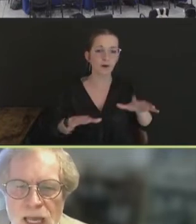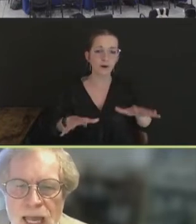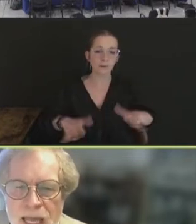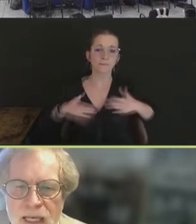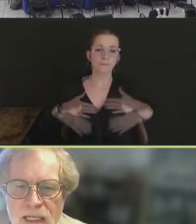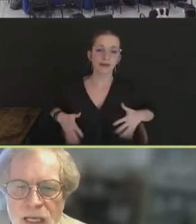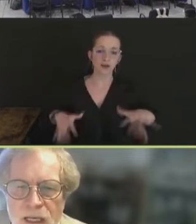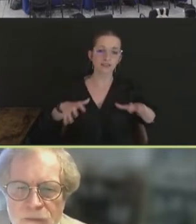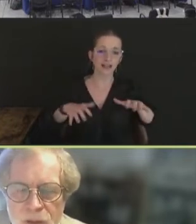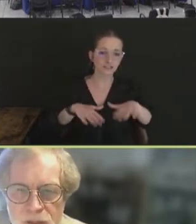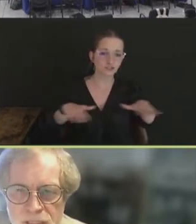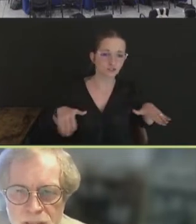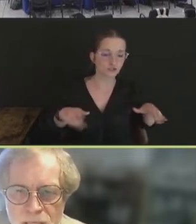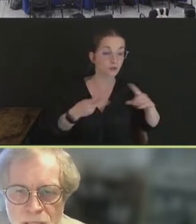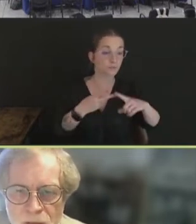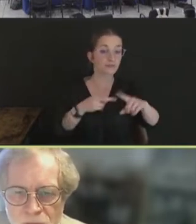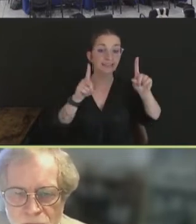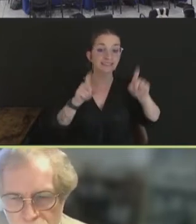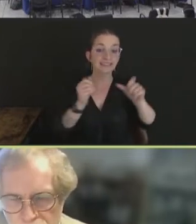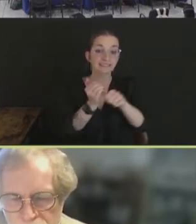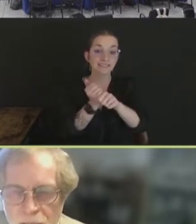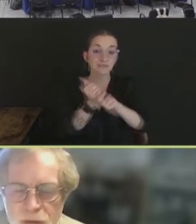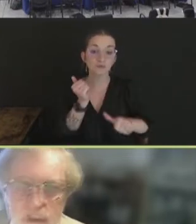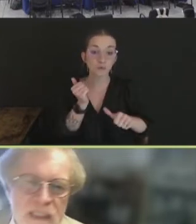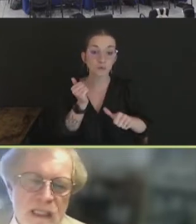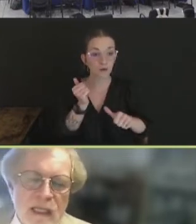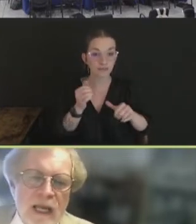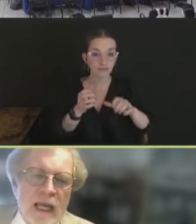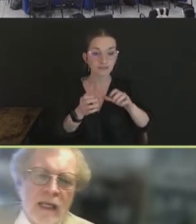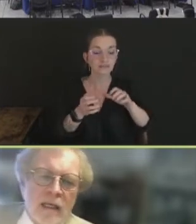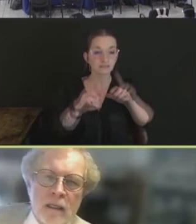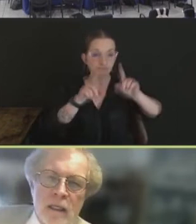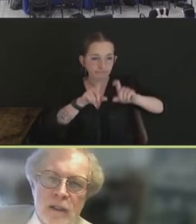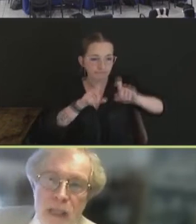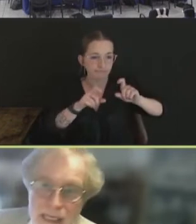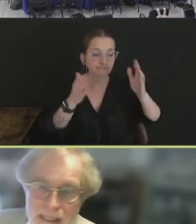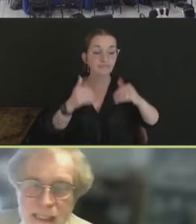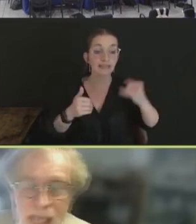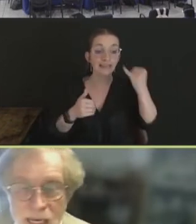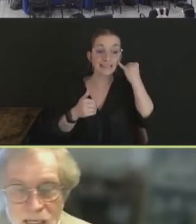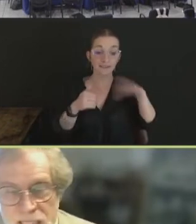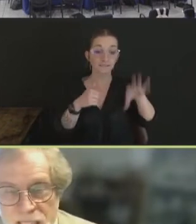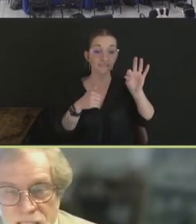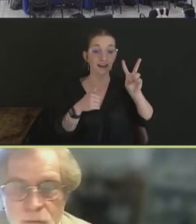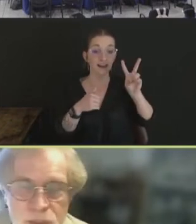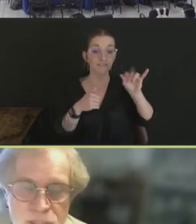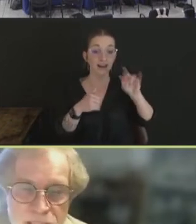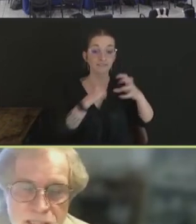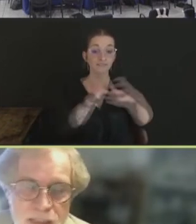and, if there is a virus characterizing it, genetically analyzing it, which can tell us